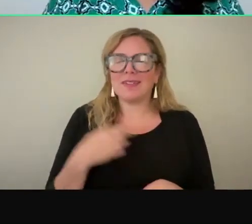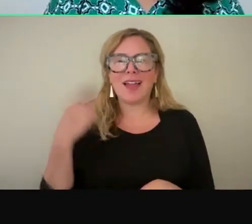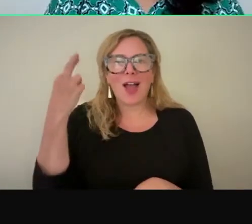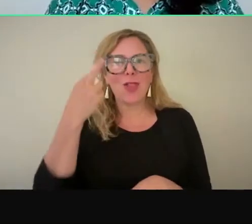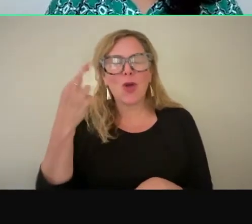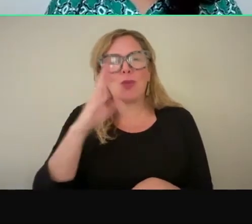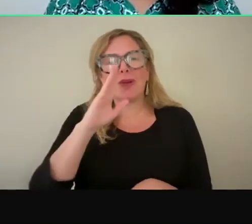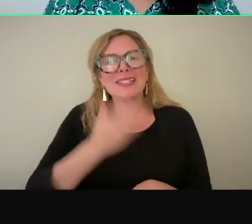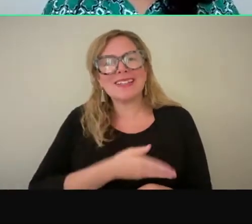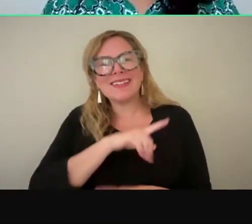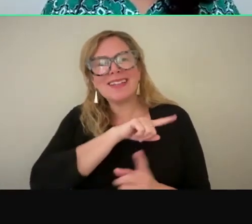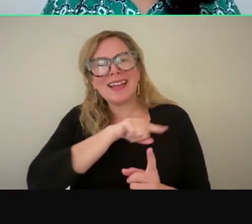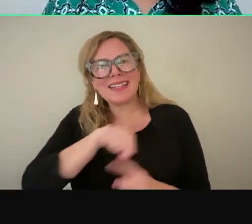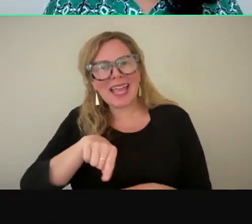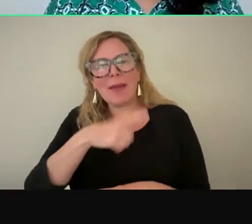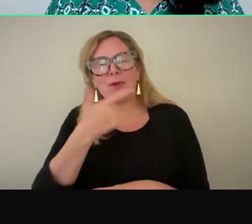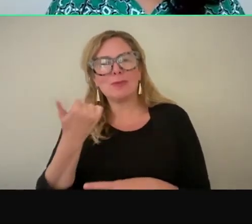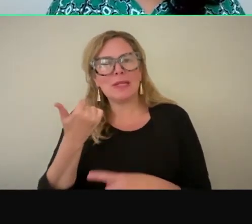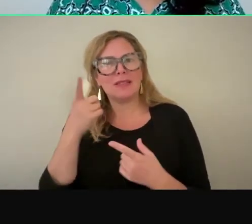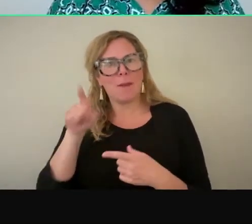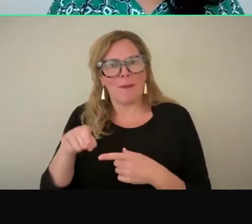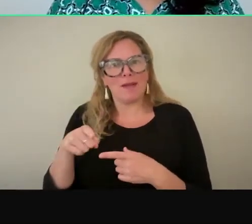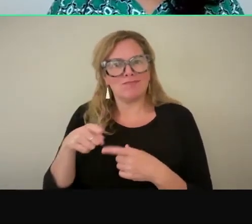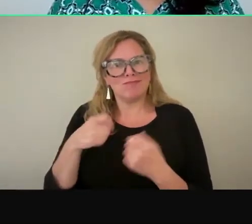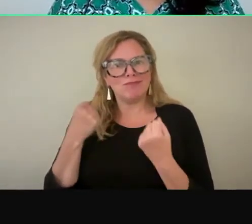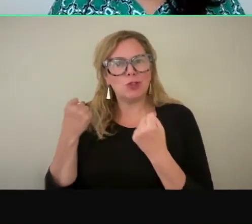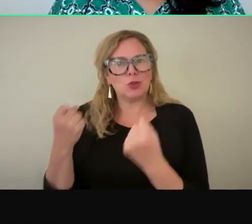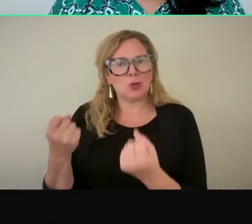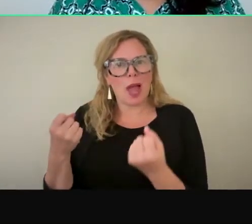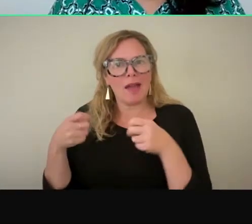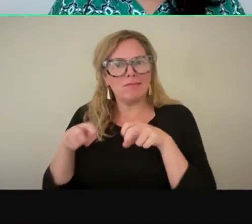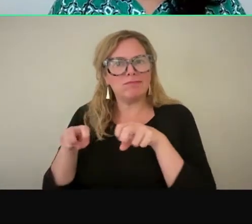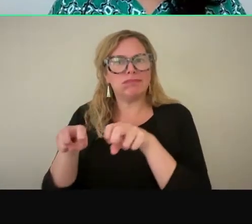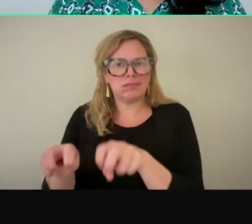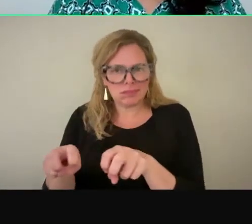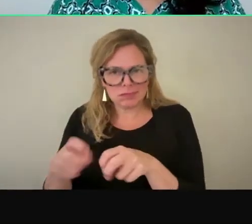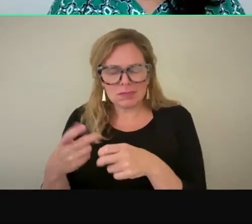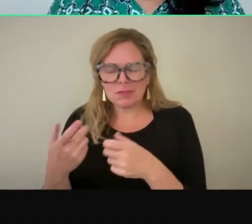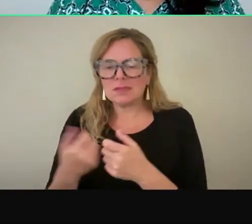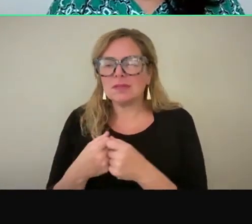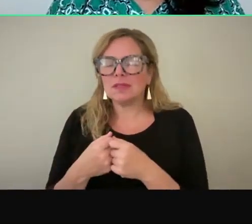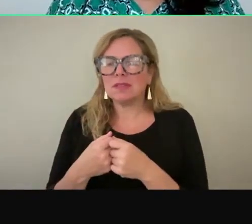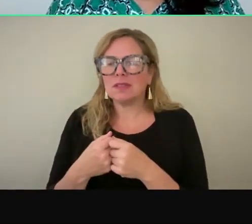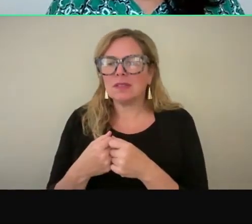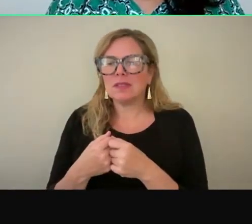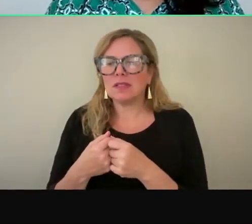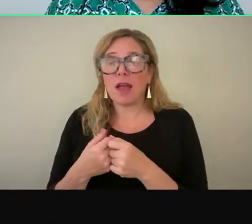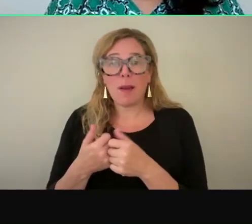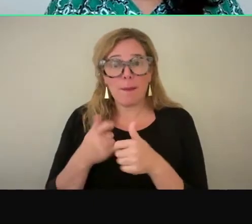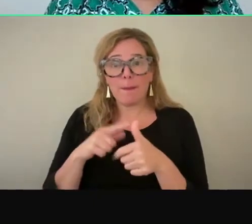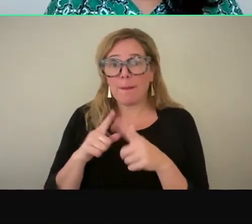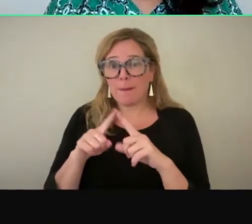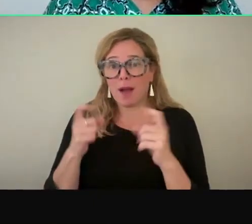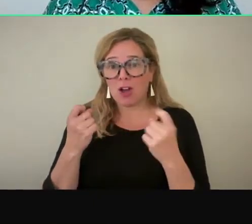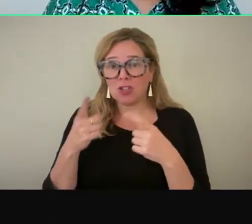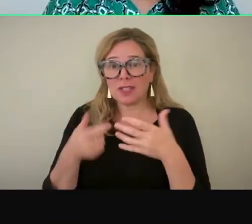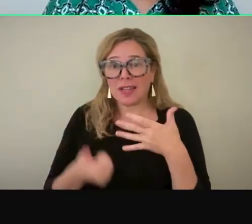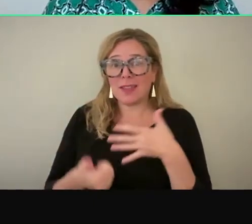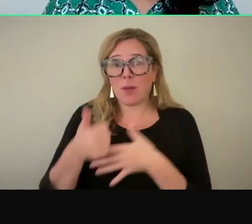for that caregiver and patient with dementia. The primary caregiver was the man's spouse, but